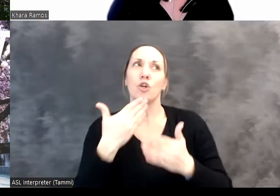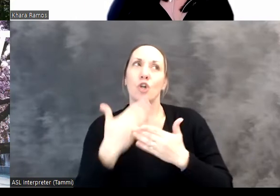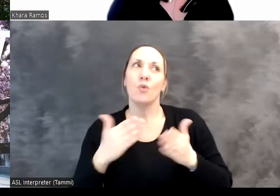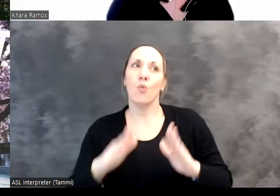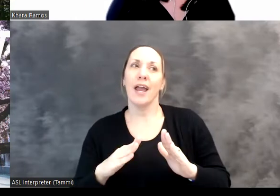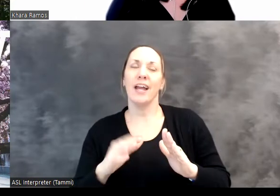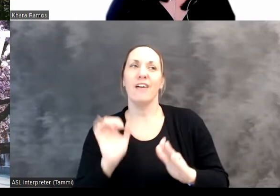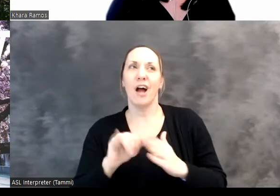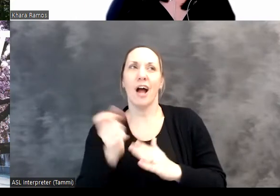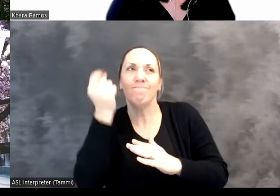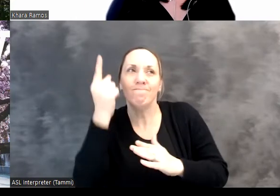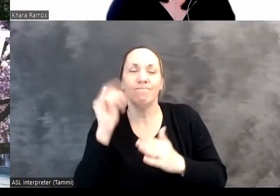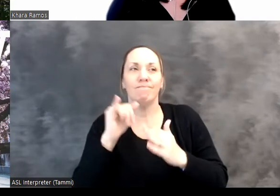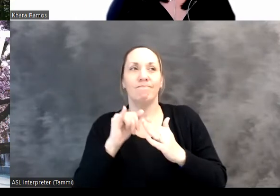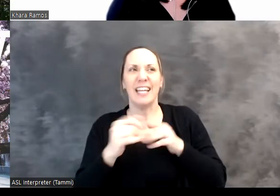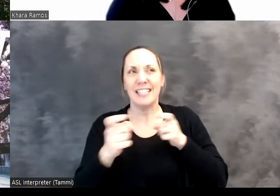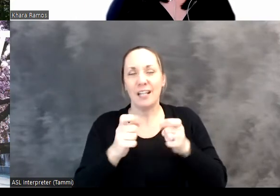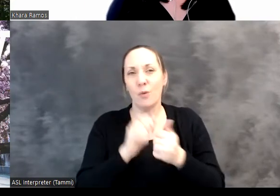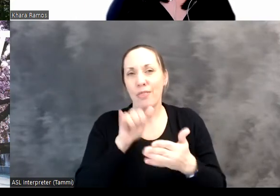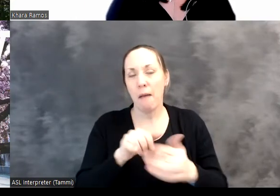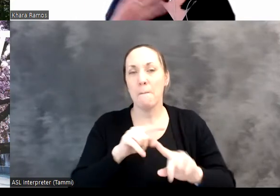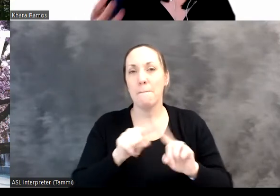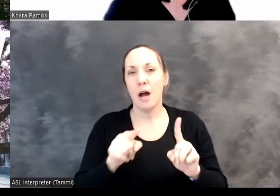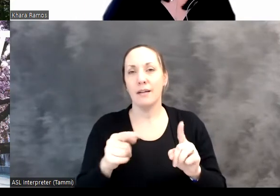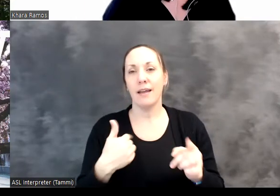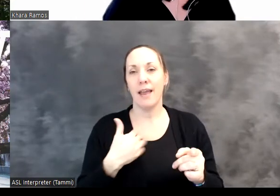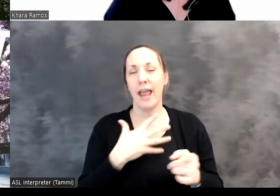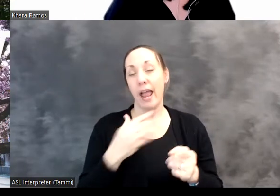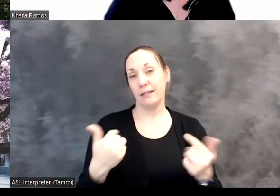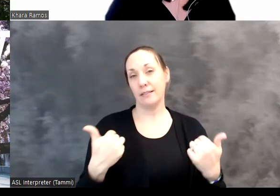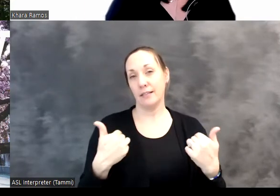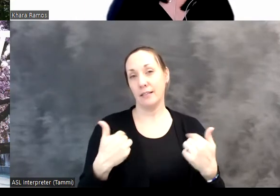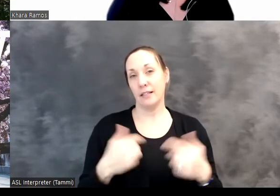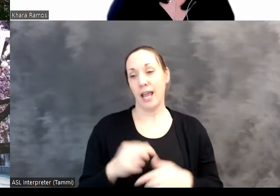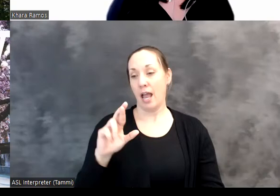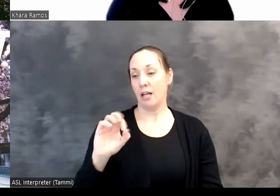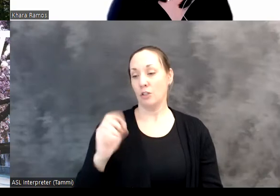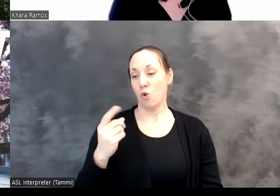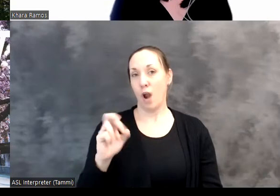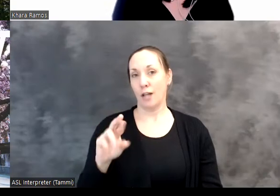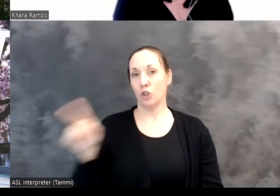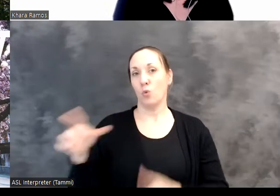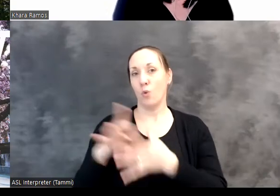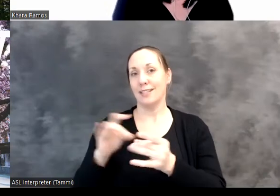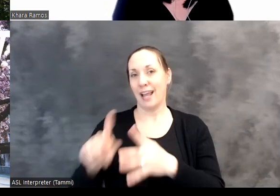way that we do science now with people doesn't have a good way of capturing that and grappling with that